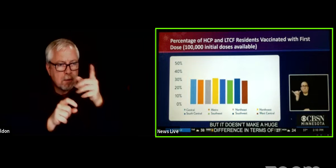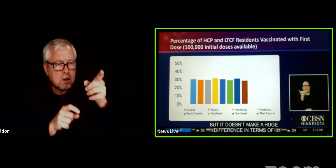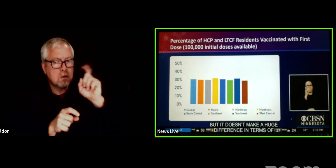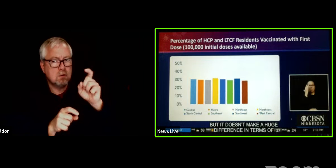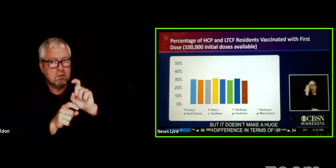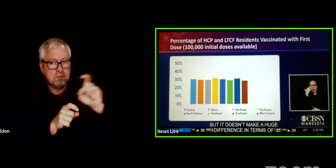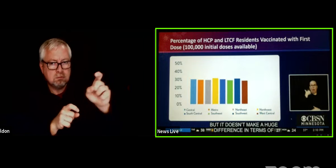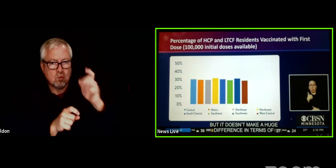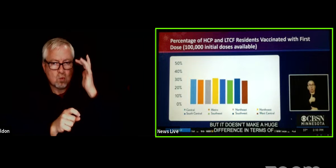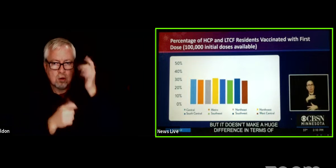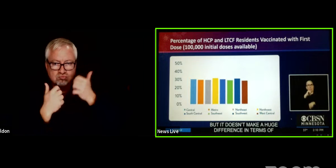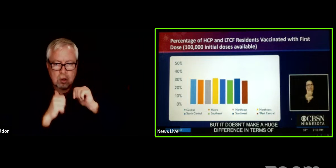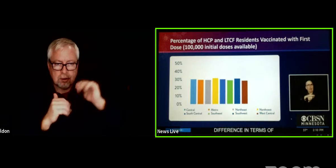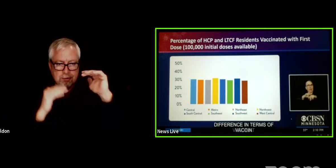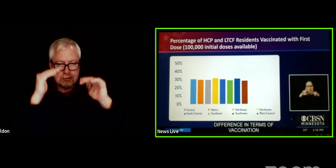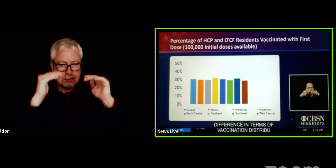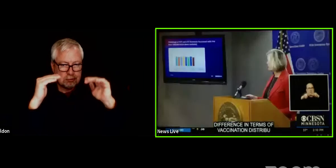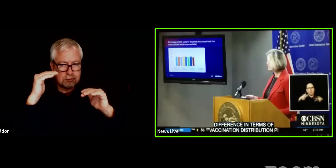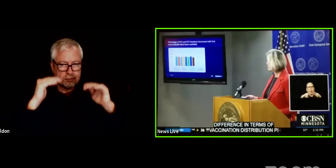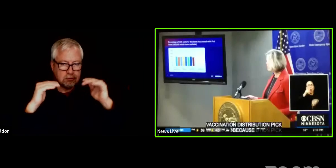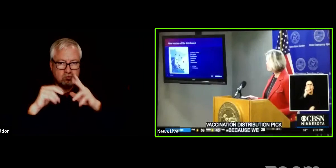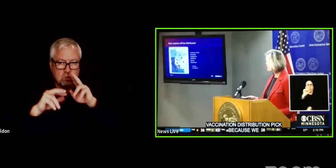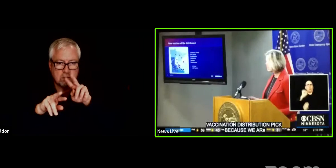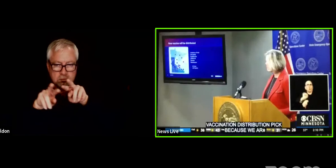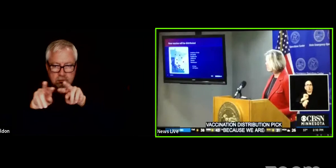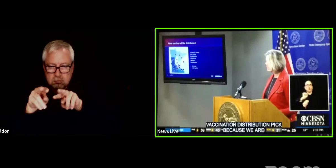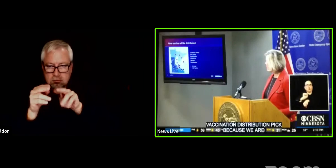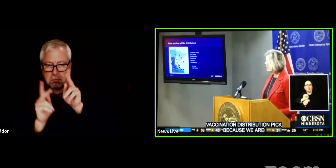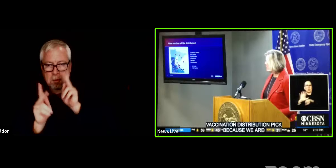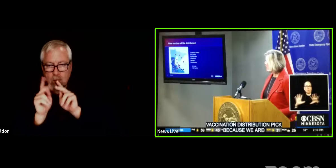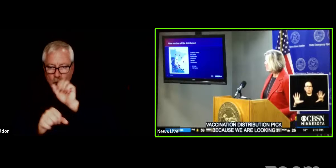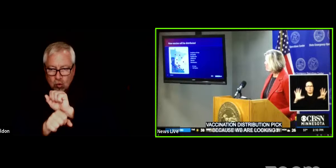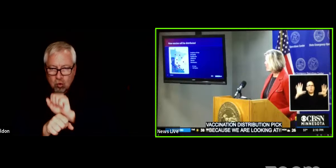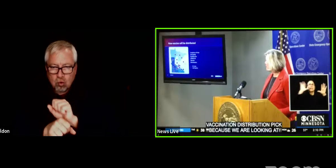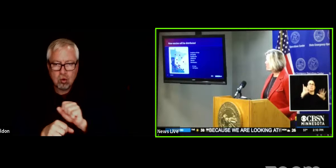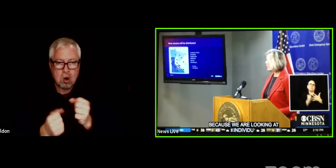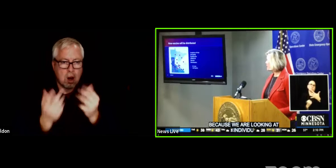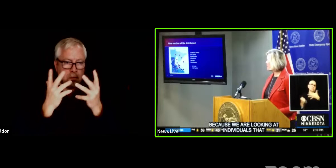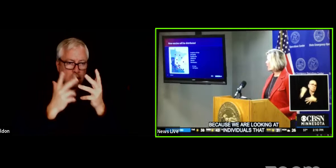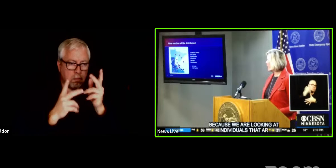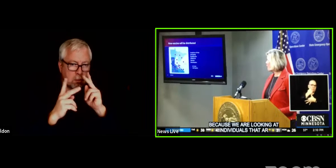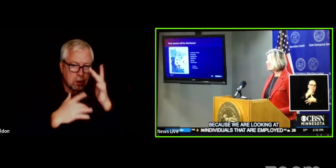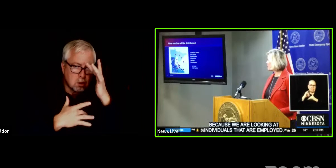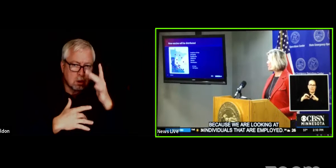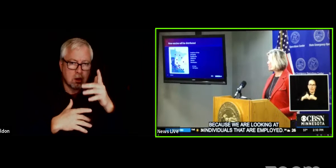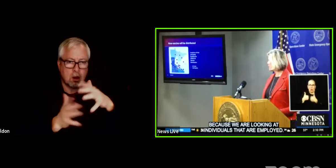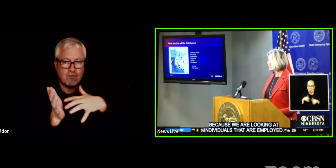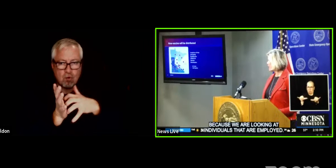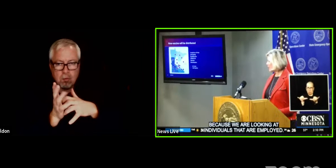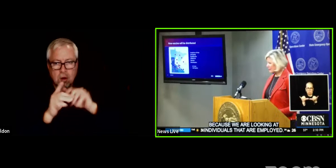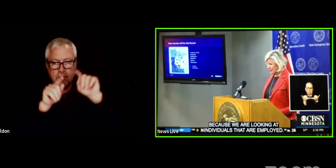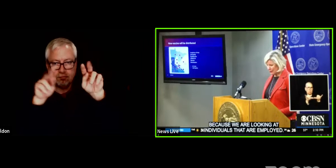ARE EMPLOYED AND BASED ON THEIR WORKPLACE. THE GOVERNOR TALKED ABOUT HOW WE'LL BE DISTRIBUTING